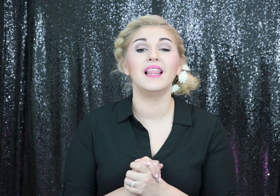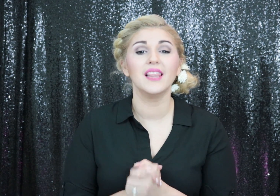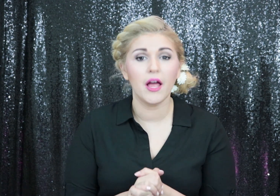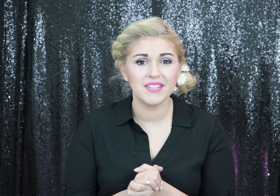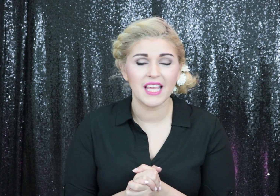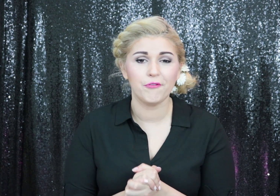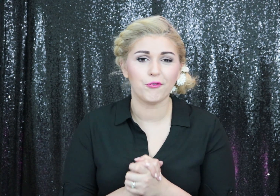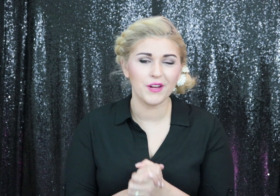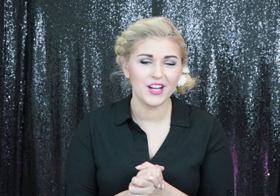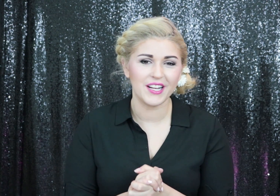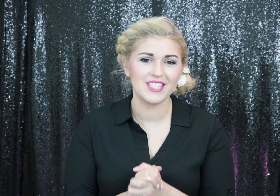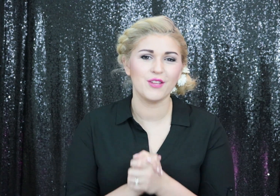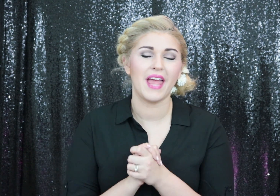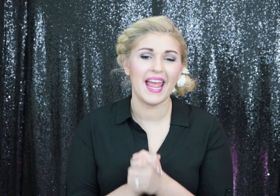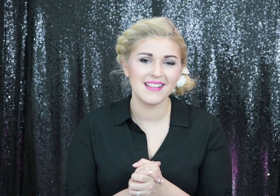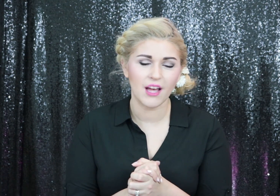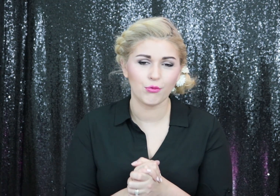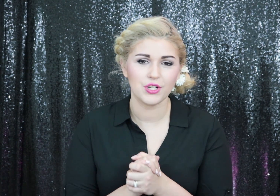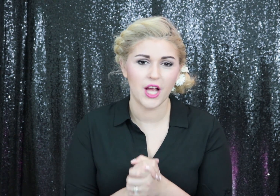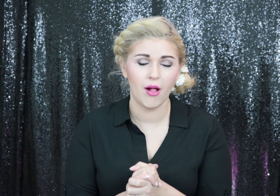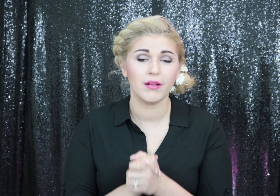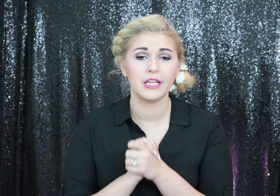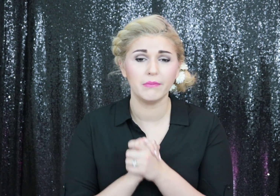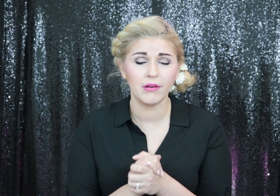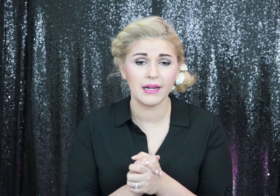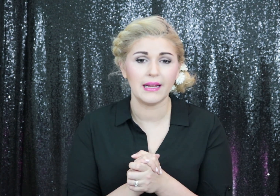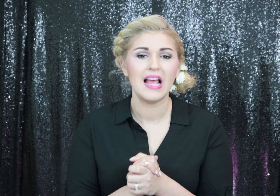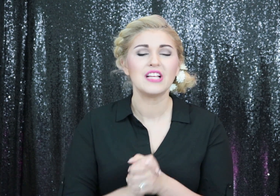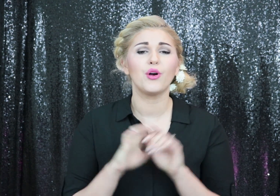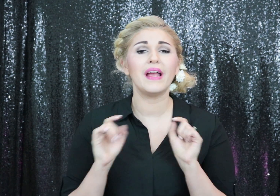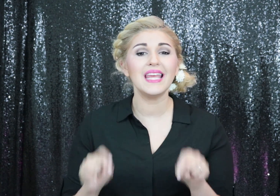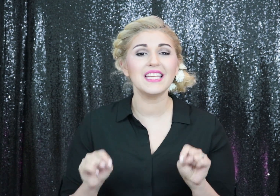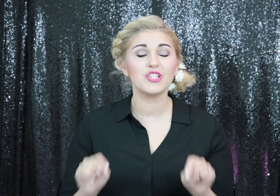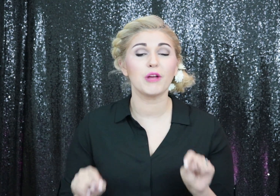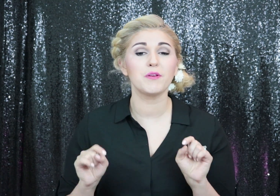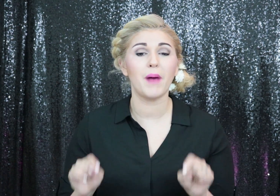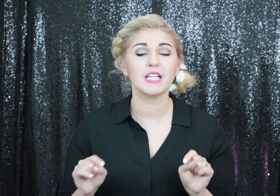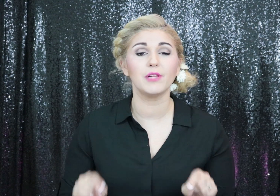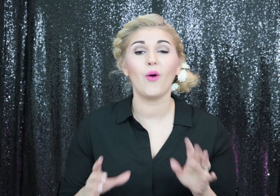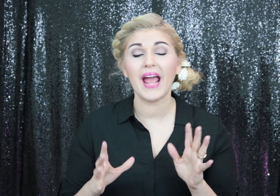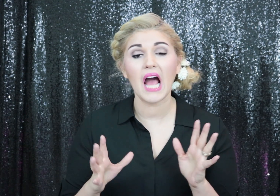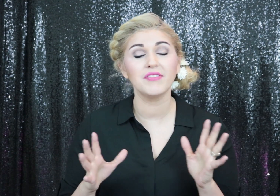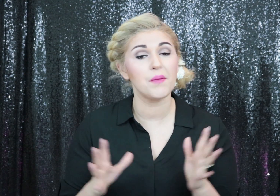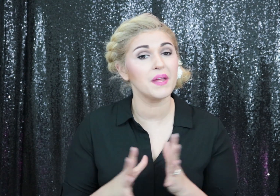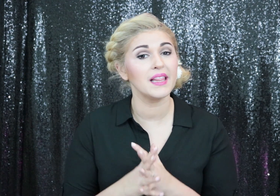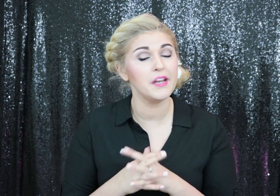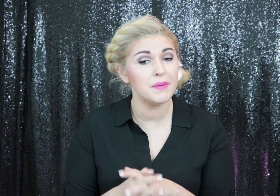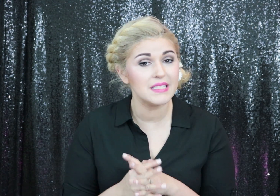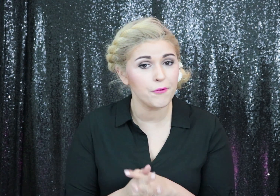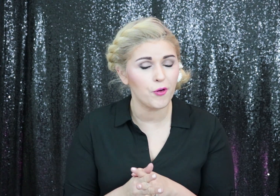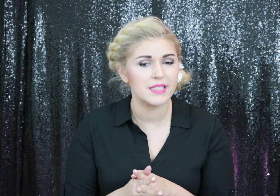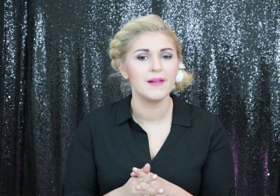I love to give free goodies to the ASL Rochelle community. So in the description box below I have something a little bit different.